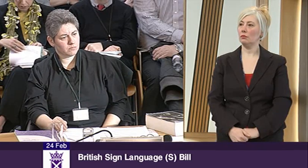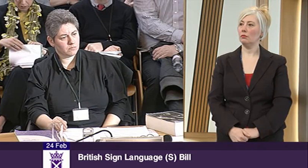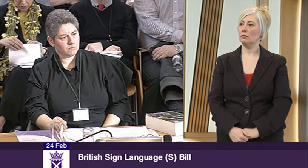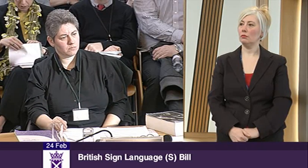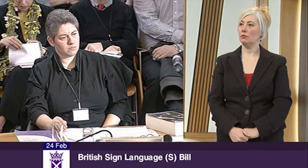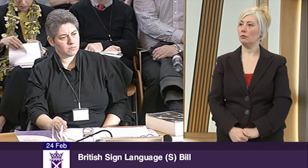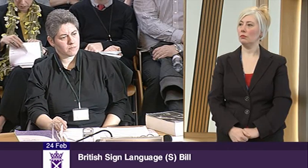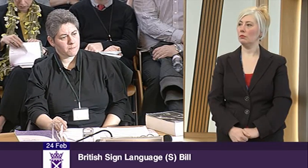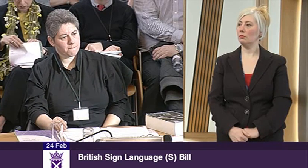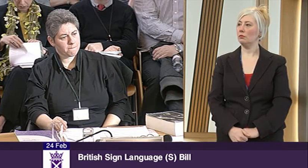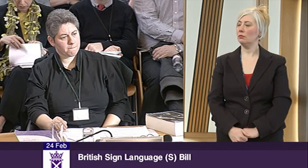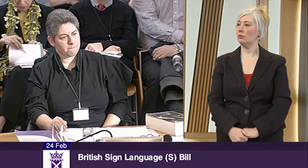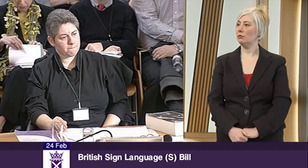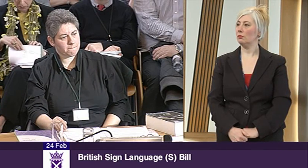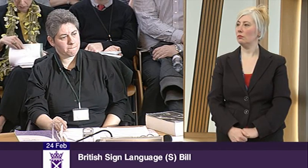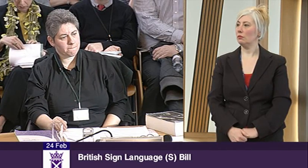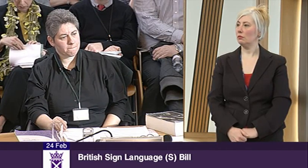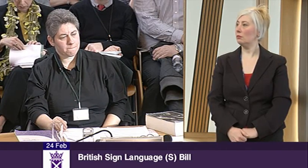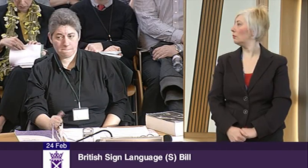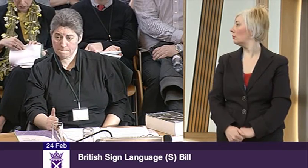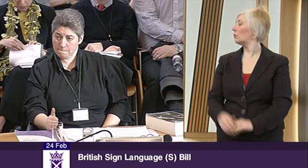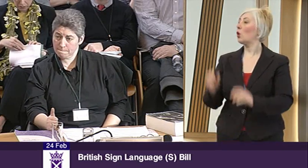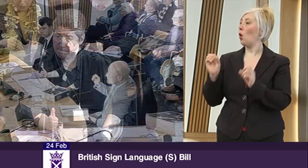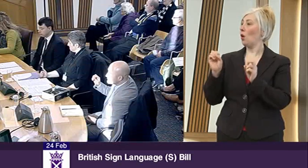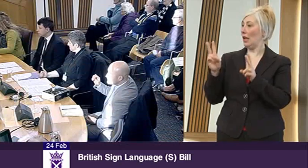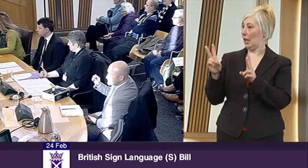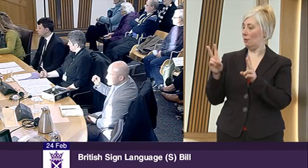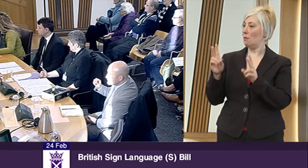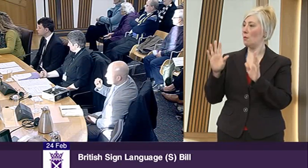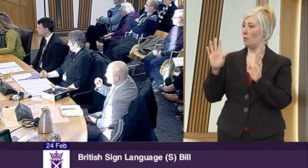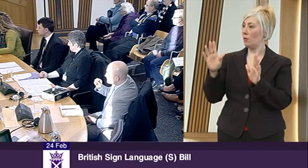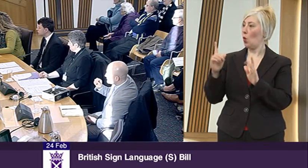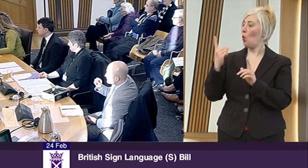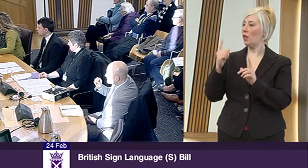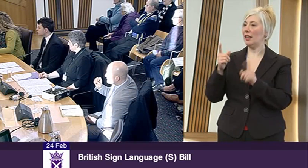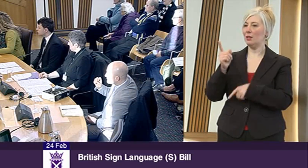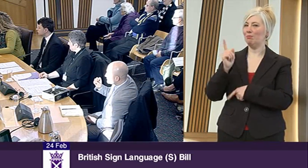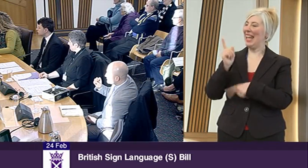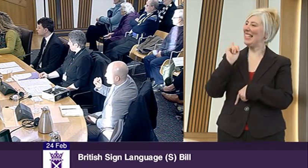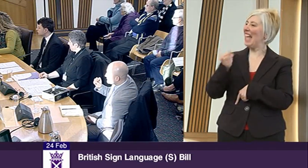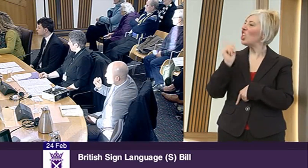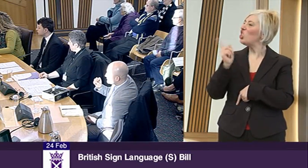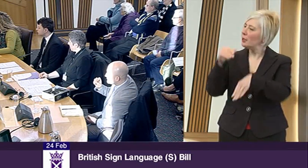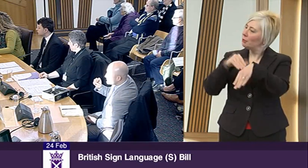collection provides material for the reviews.